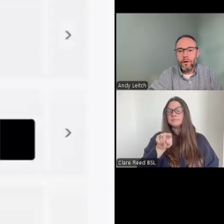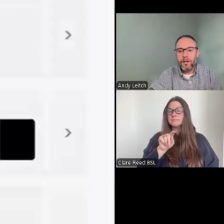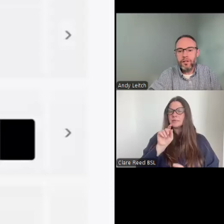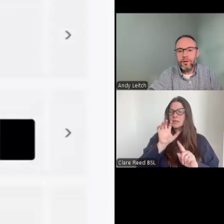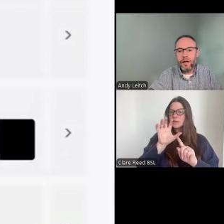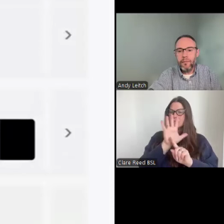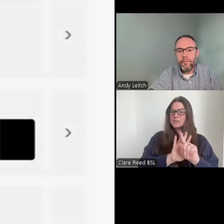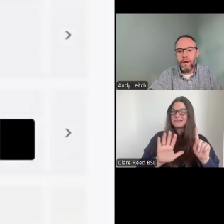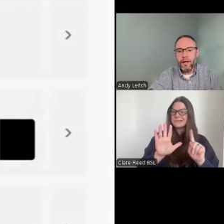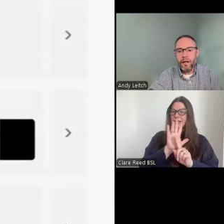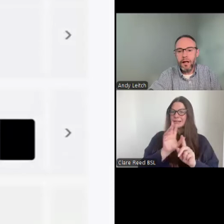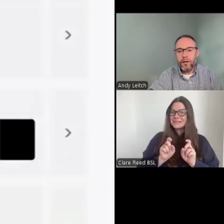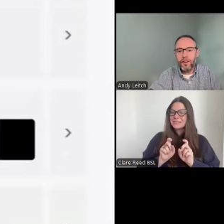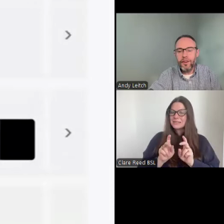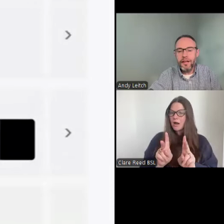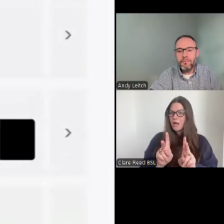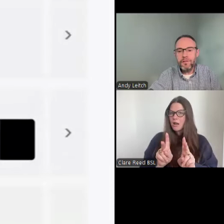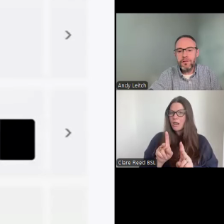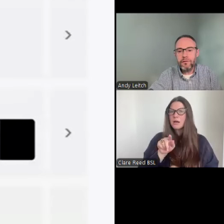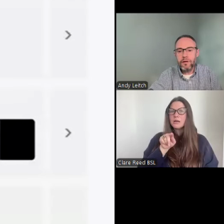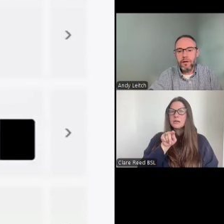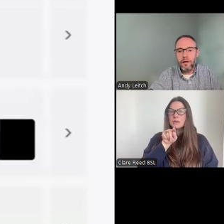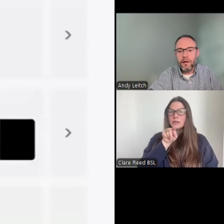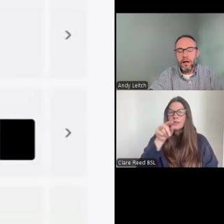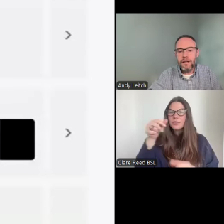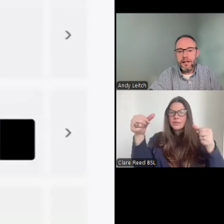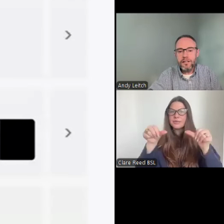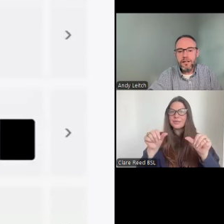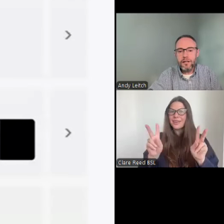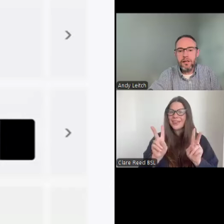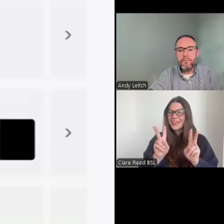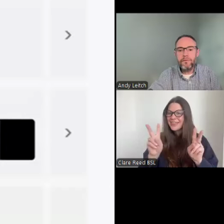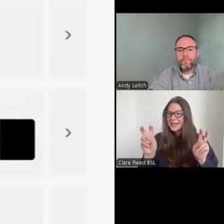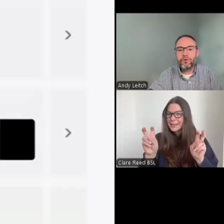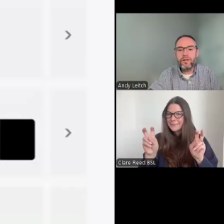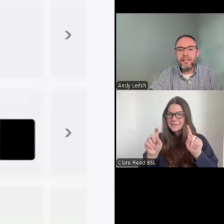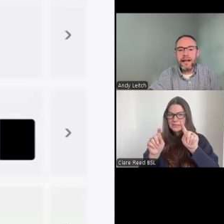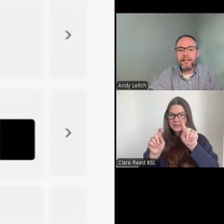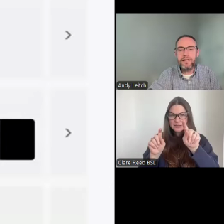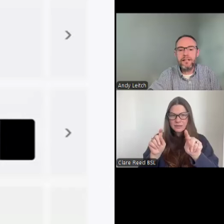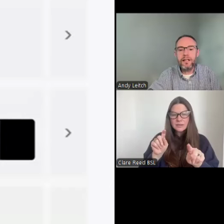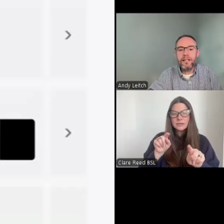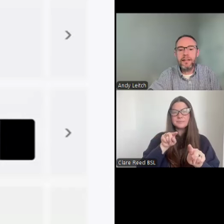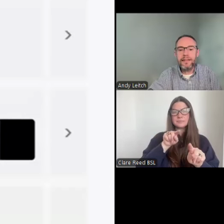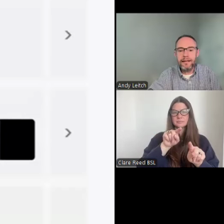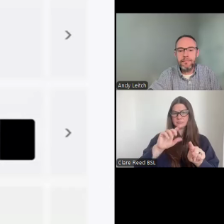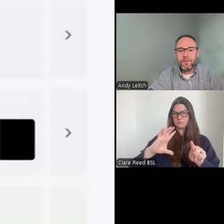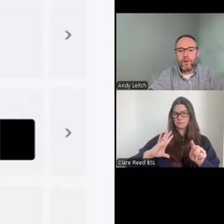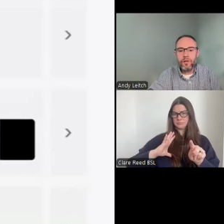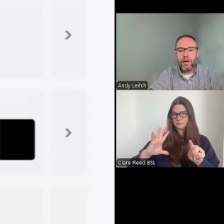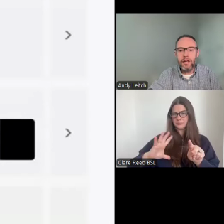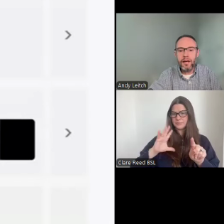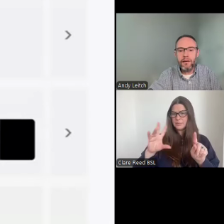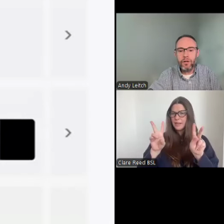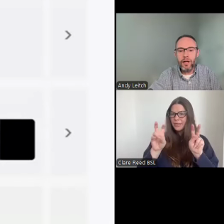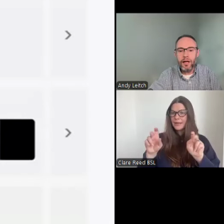When I do that, I can click on themes. This has a number of preset designed themes, which I can have a look at.